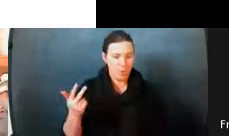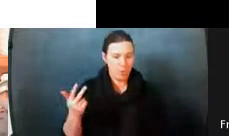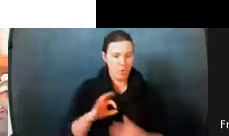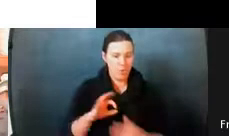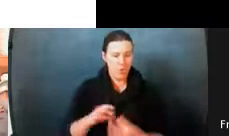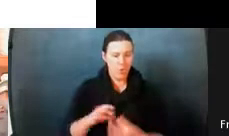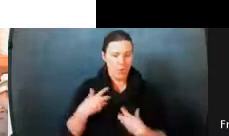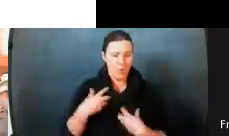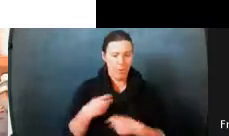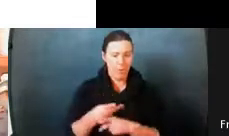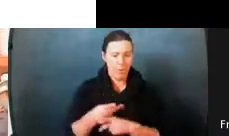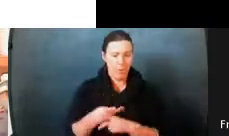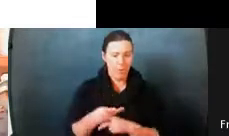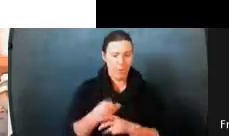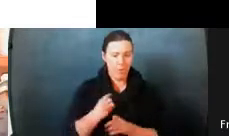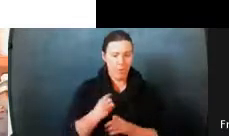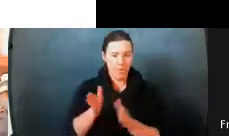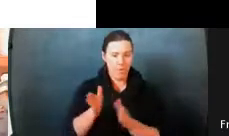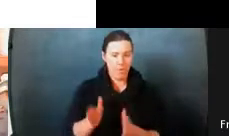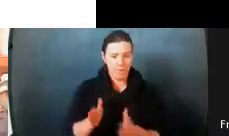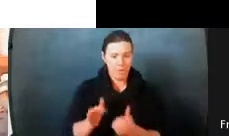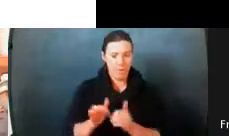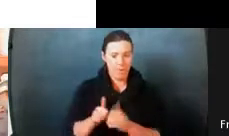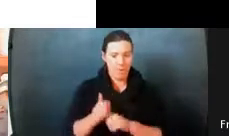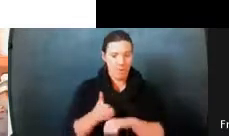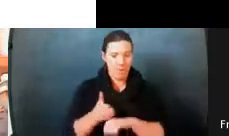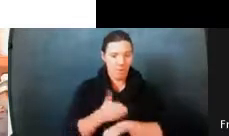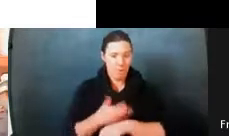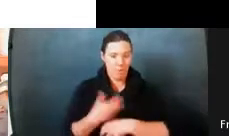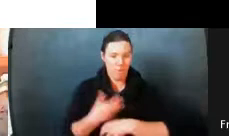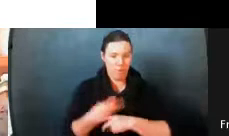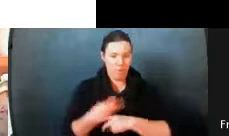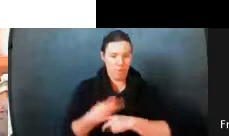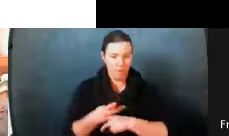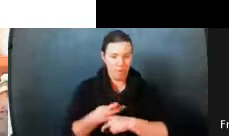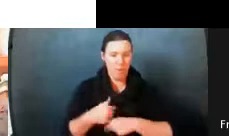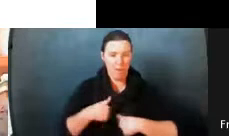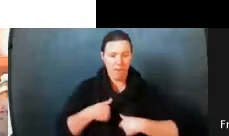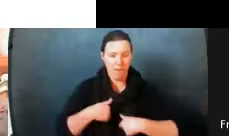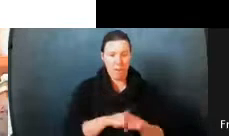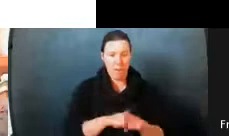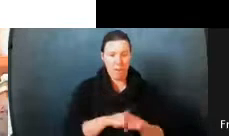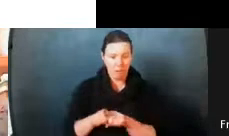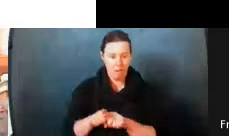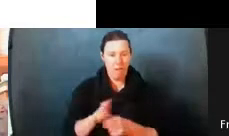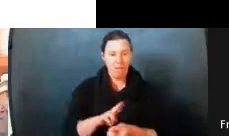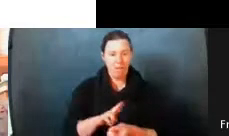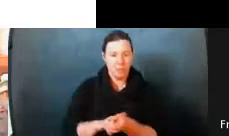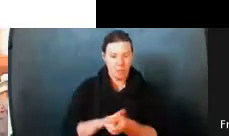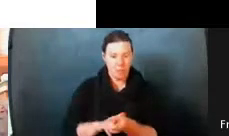I am also a nurse and I teach full-time faculty in one of our local nursing programs.